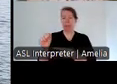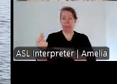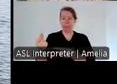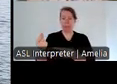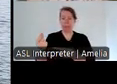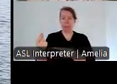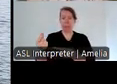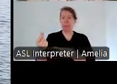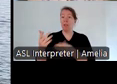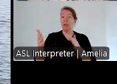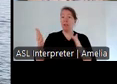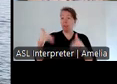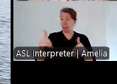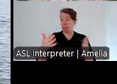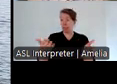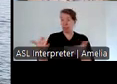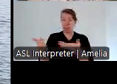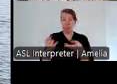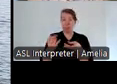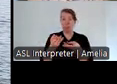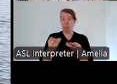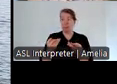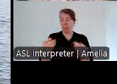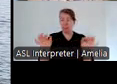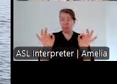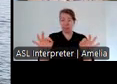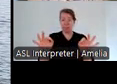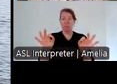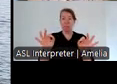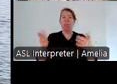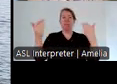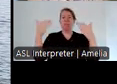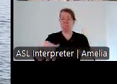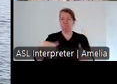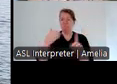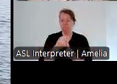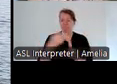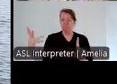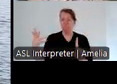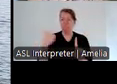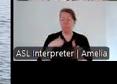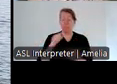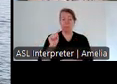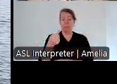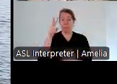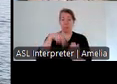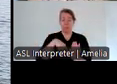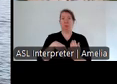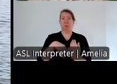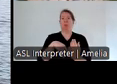Um, the WCAG documentation definitely can be very intimidating, very technical. Um, I definitely get lost in it.